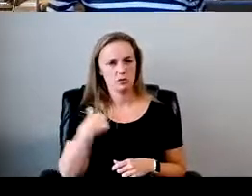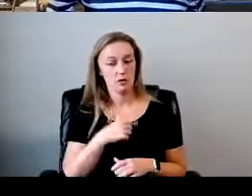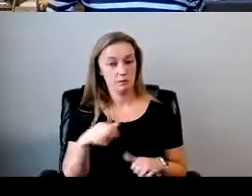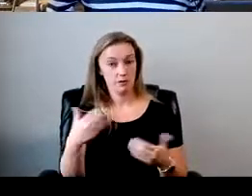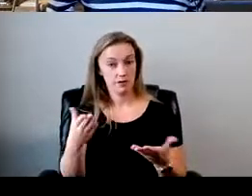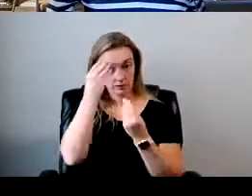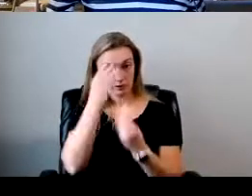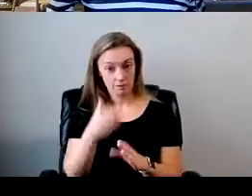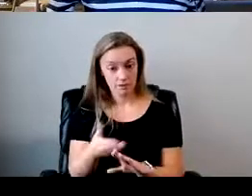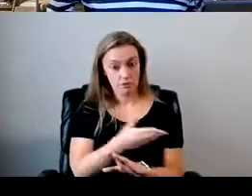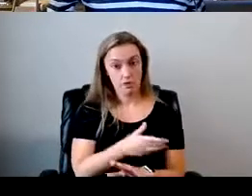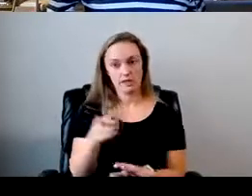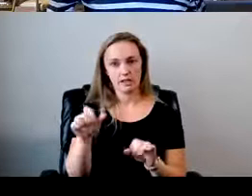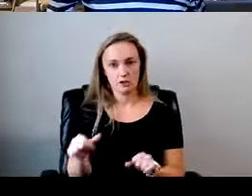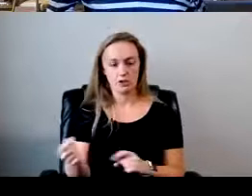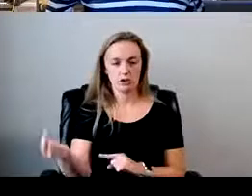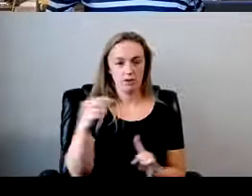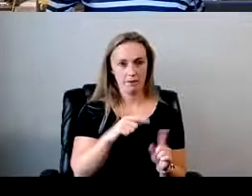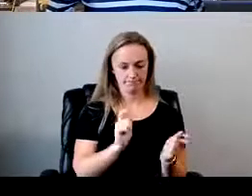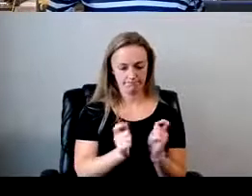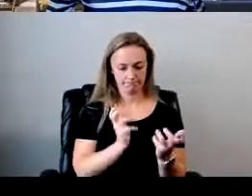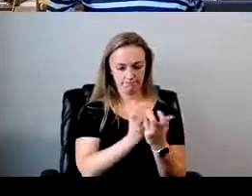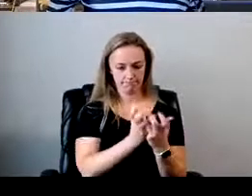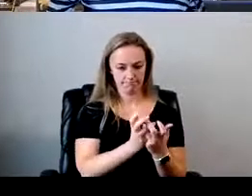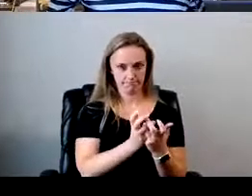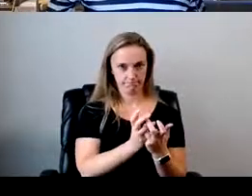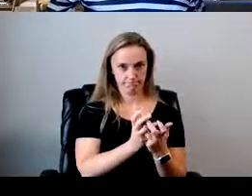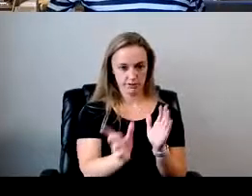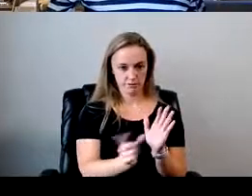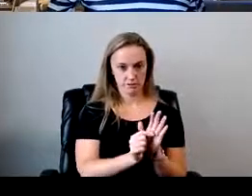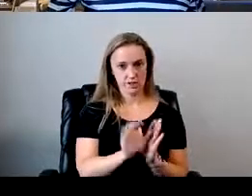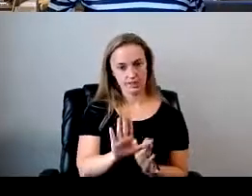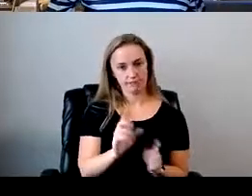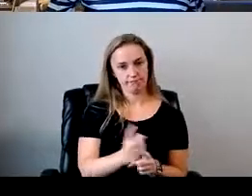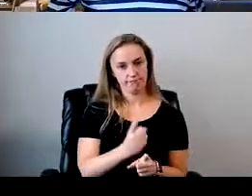they were actually able to go back and customize that and print it out in the font that they needed.